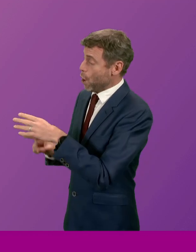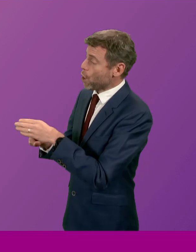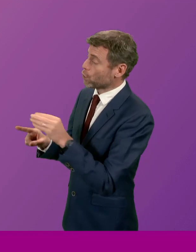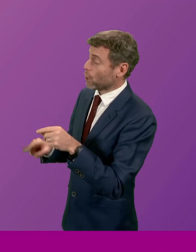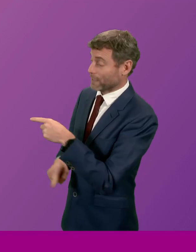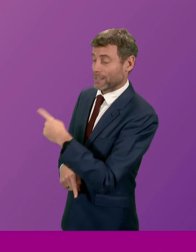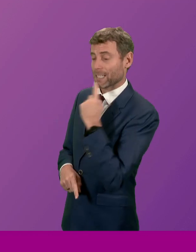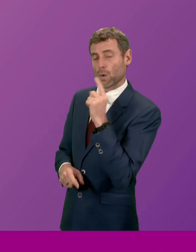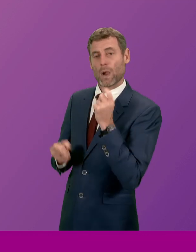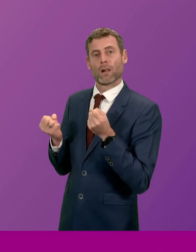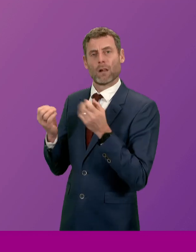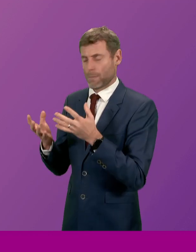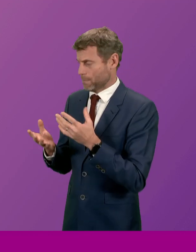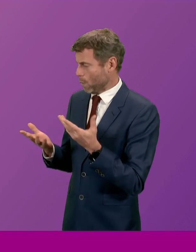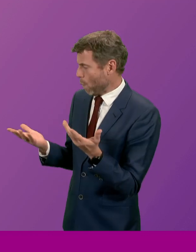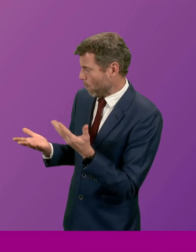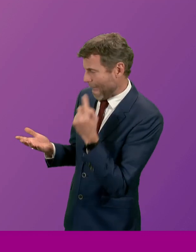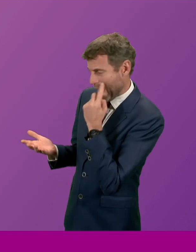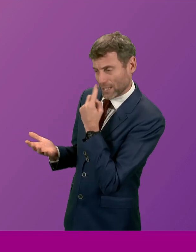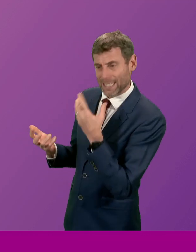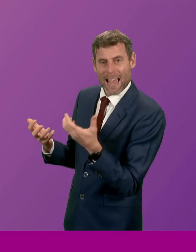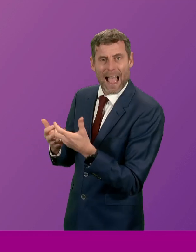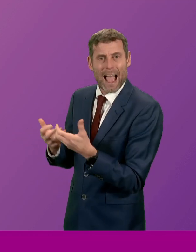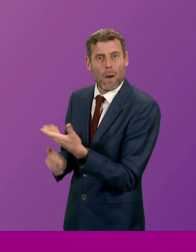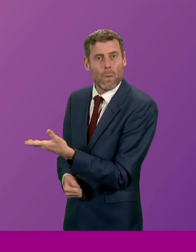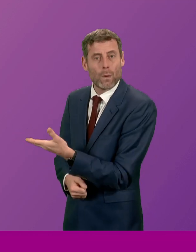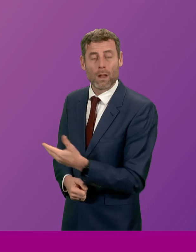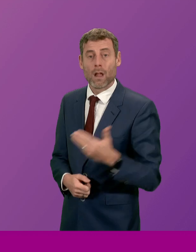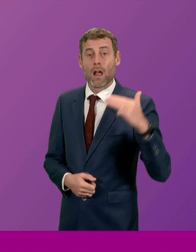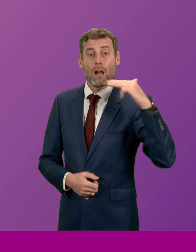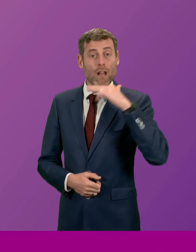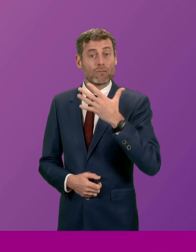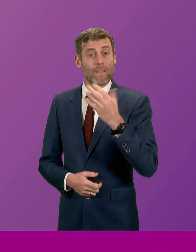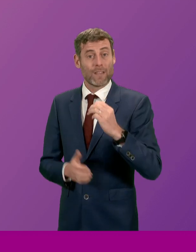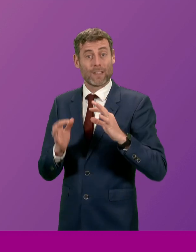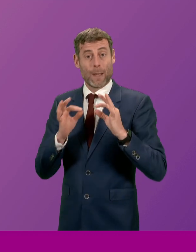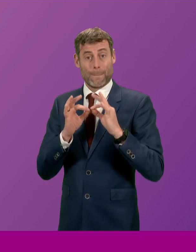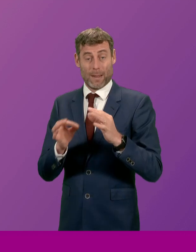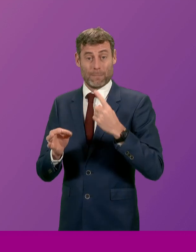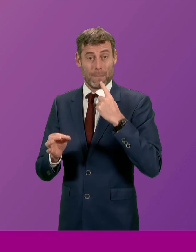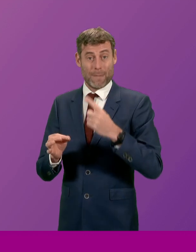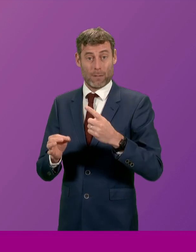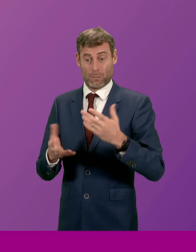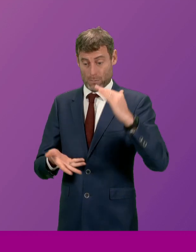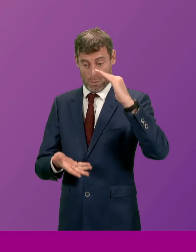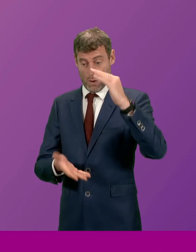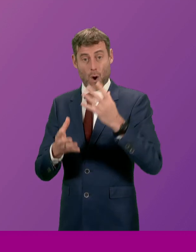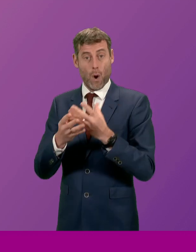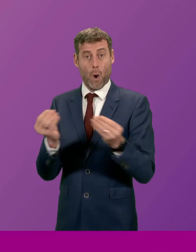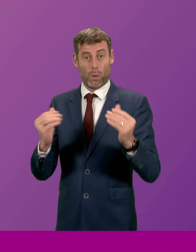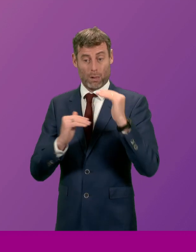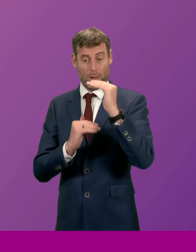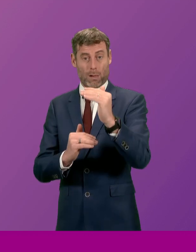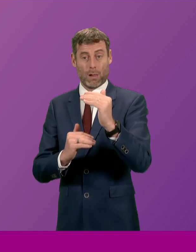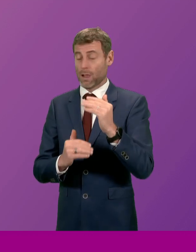have a “£950 million gaping hole” in their tax proposals.